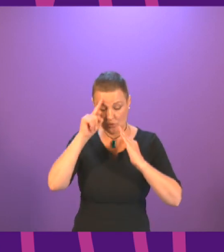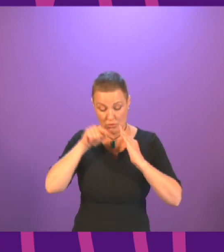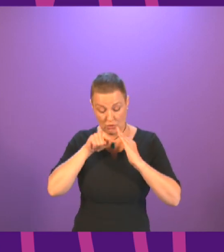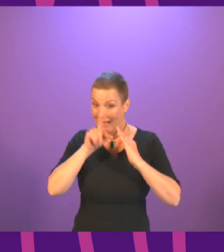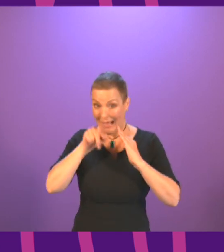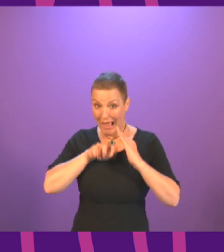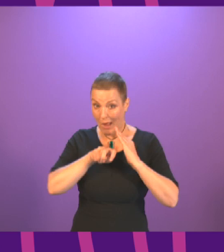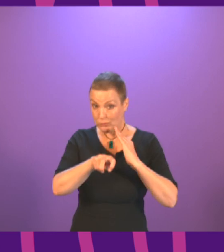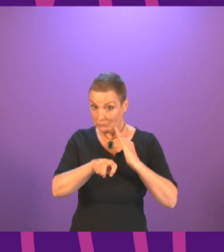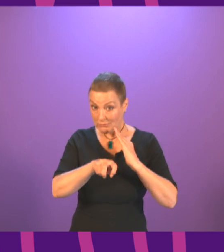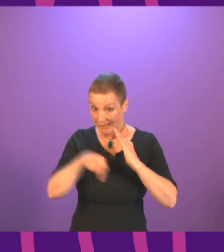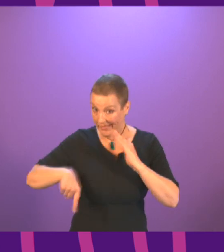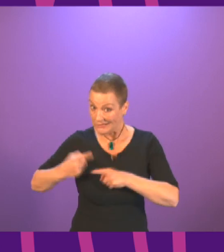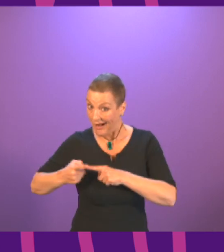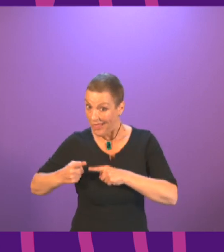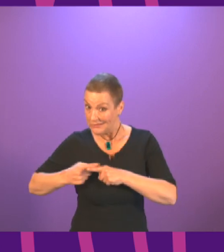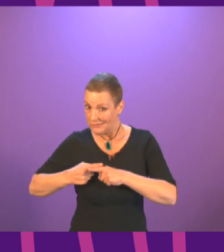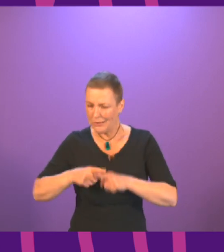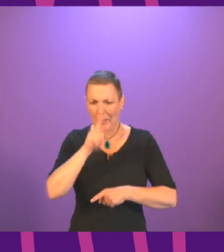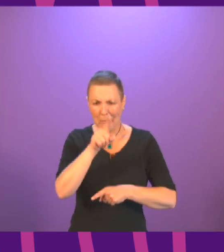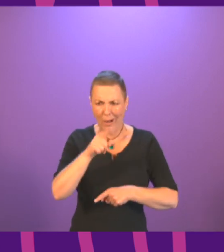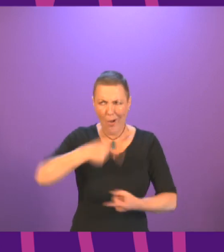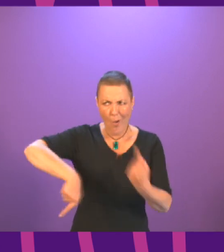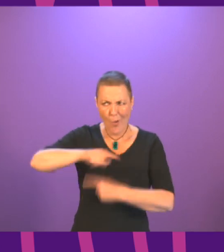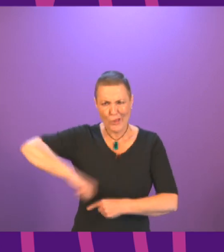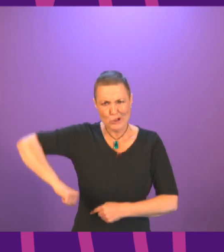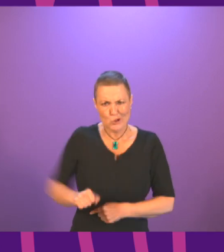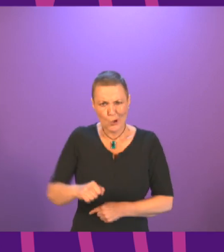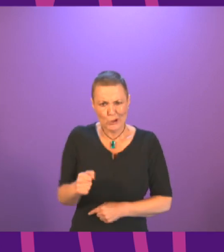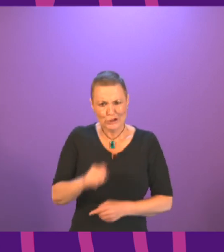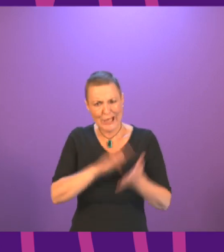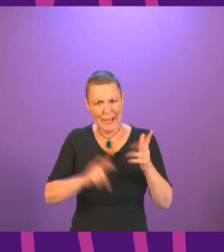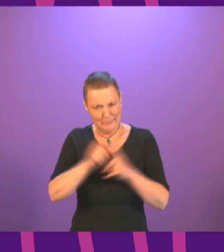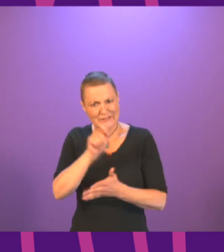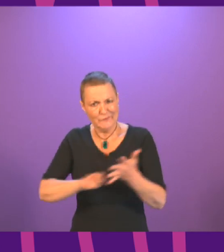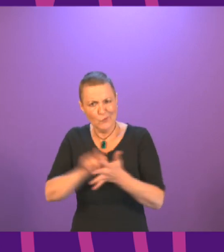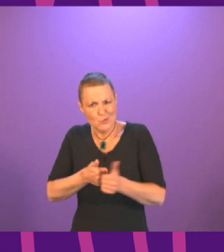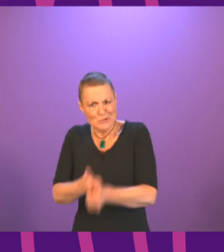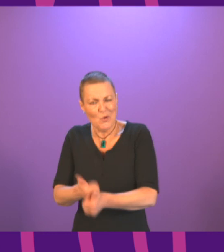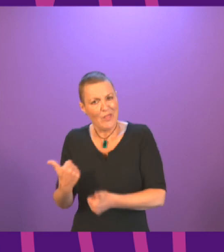all four Scottish Liberal Democrat MPs voted for that English measure in the House of Commons last night.